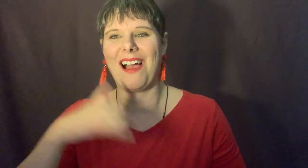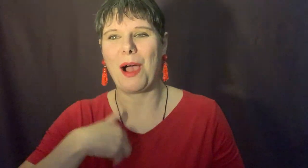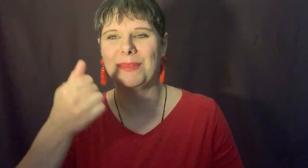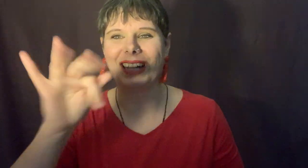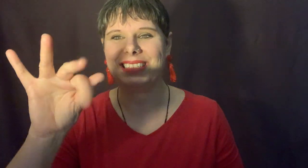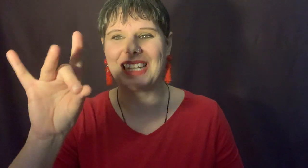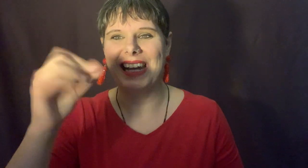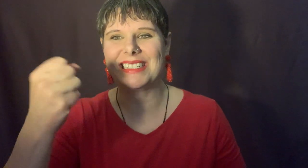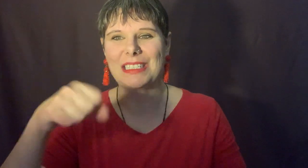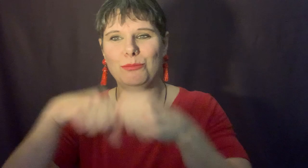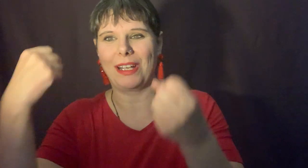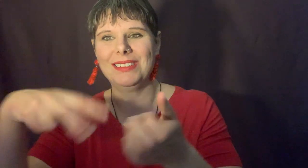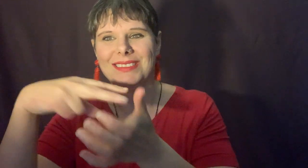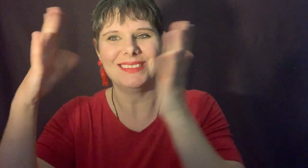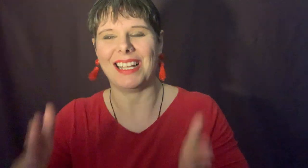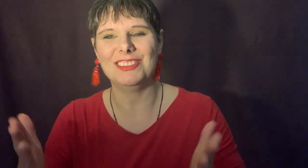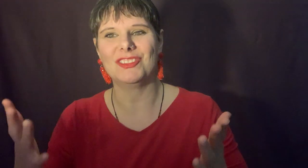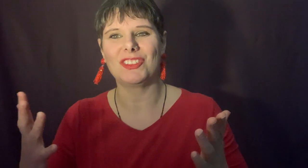Like I'm a 1980's break dancer.